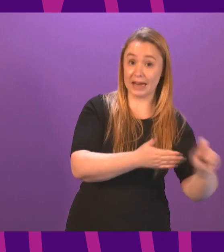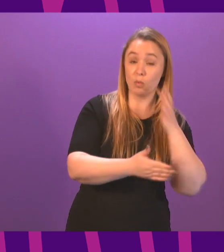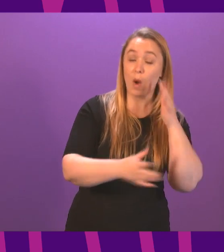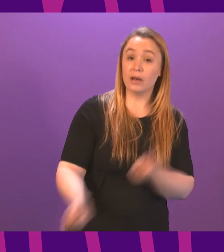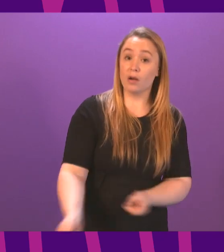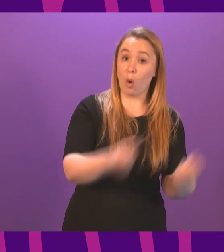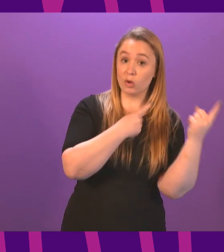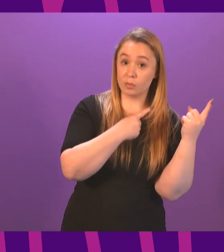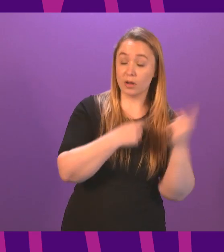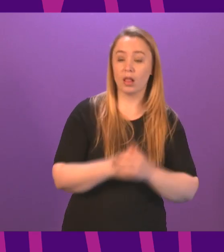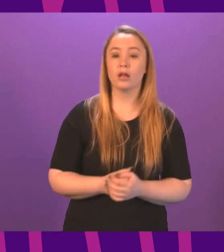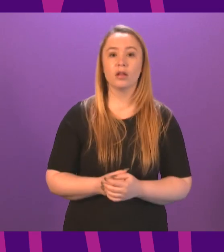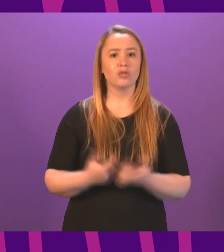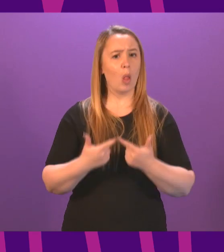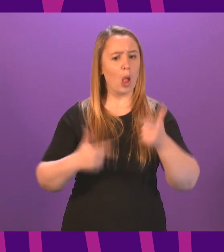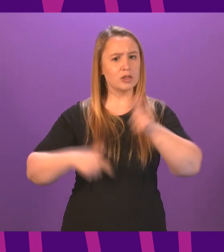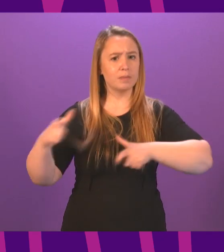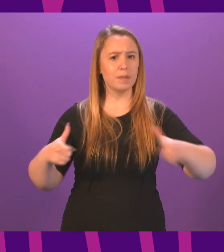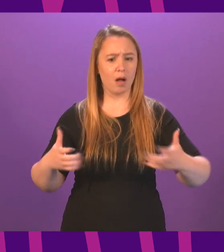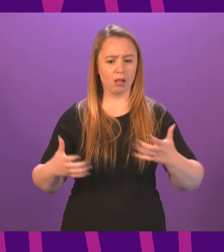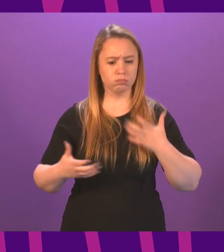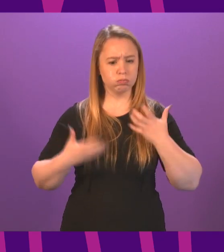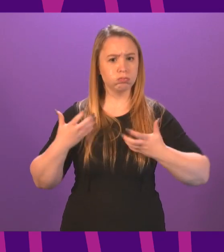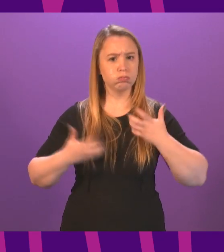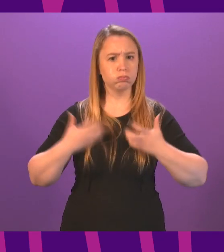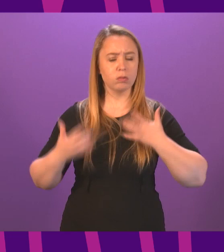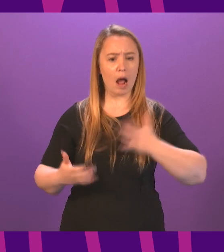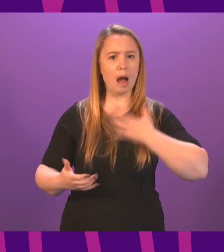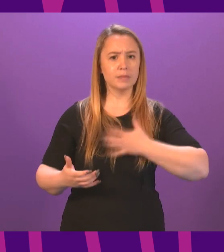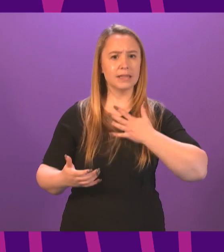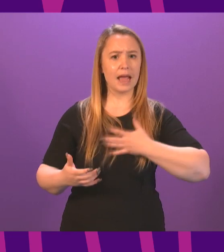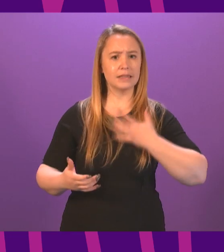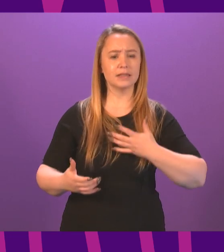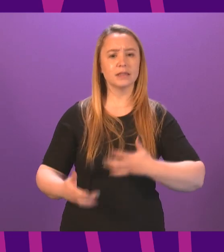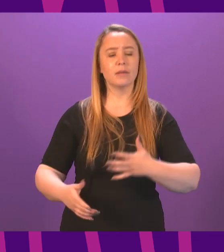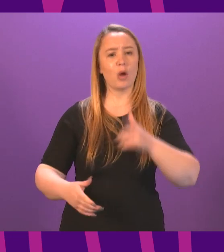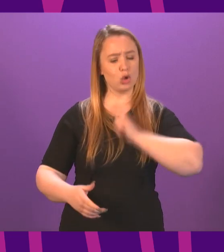and about the human rights of vulnerable patients in Scotland. The chief executive of Age Scotland,